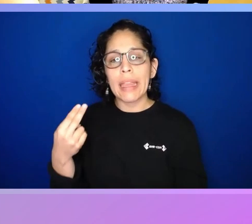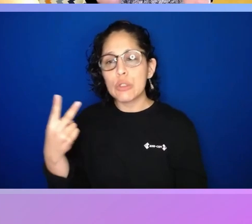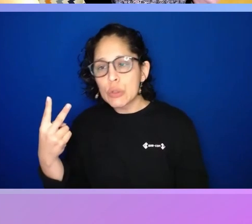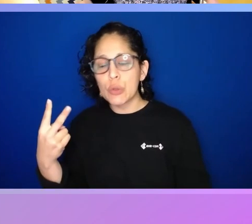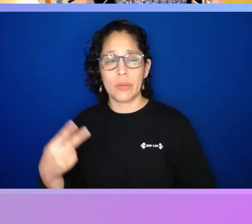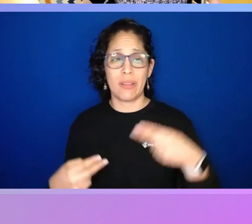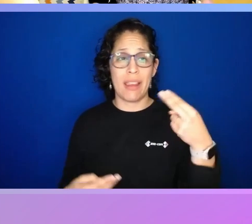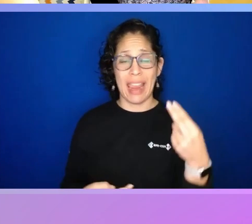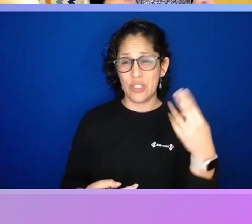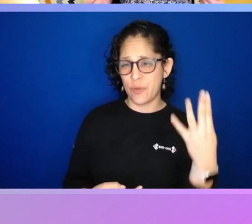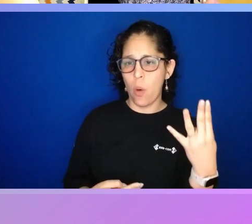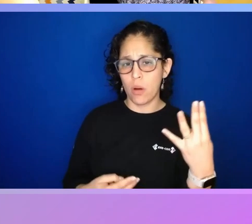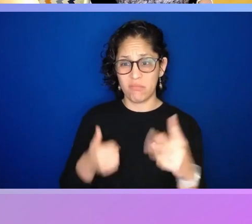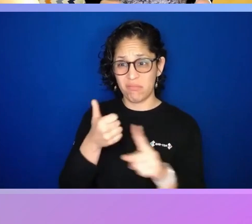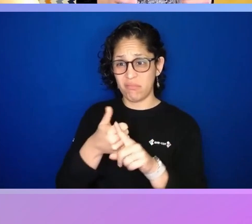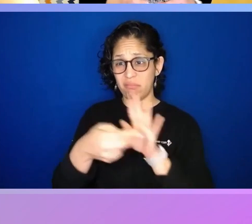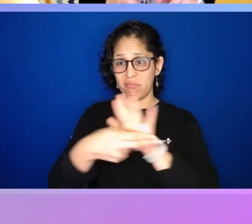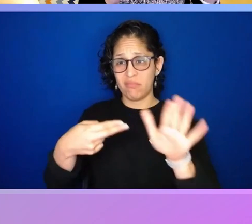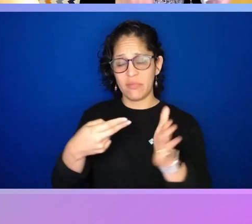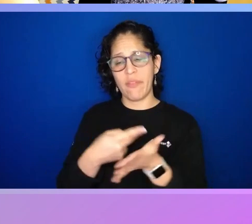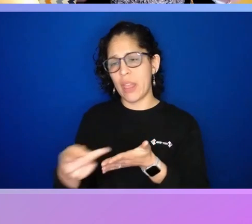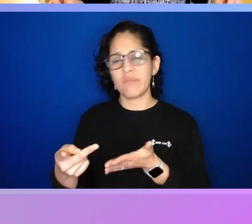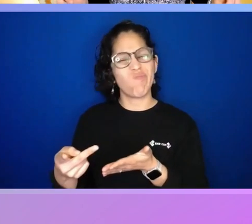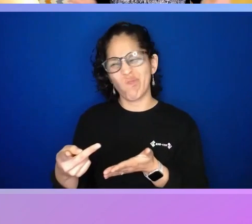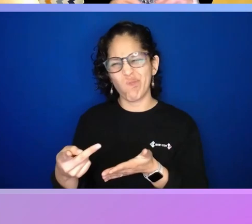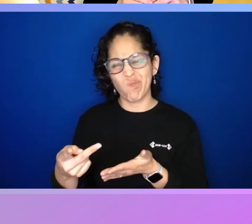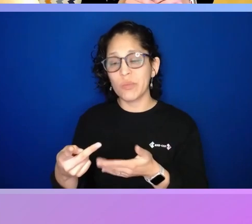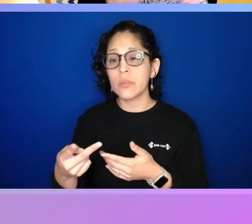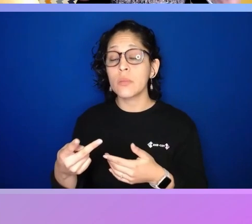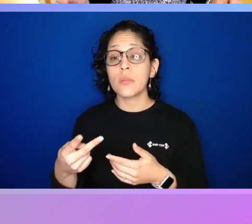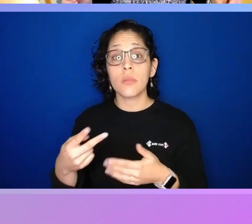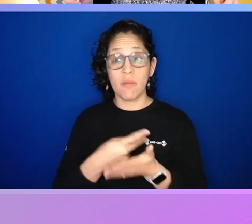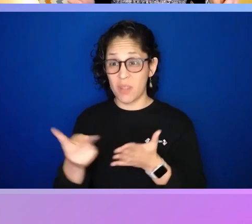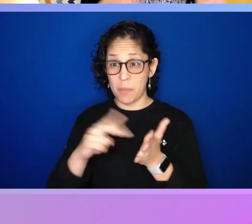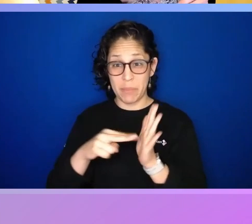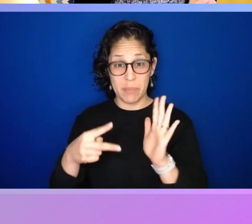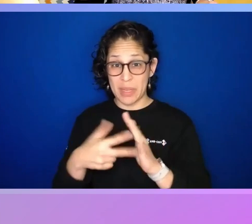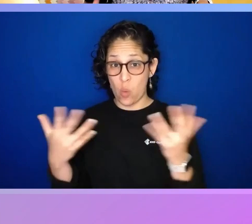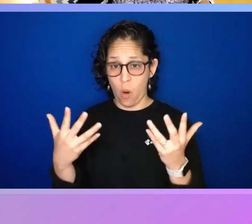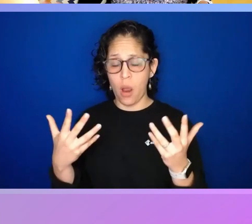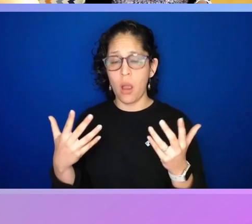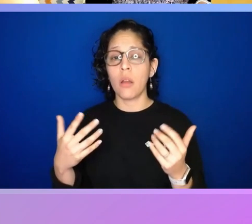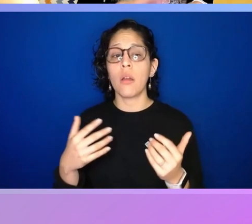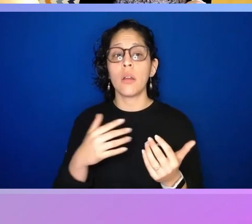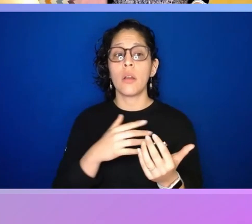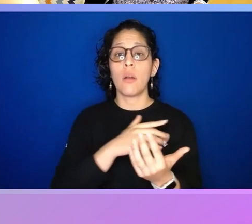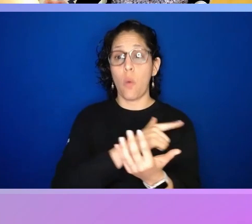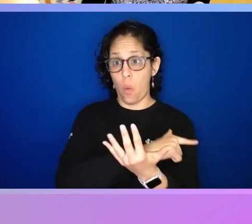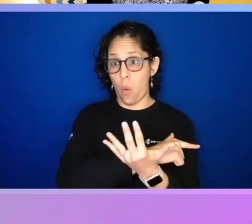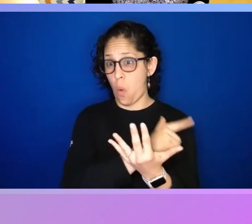page and I can apply for a job. I said my experience is totally different because what I am seeing on the page are